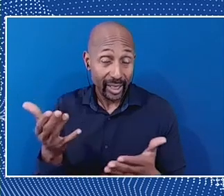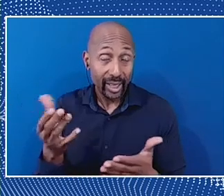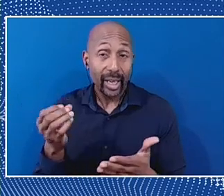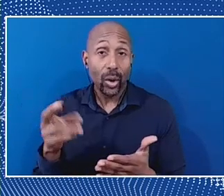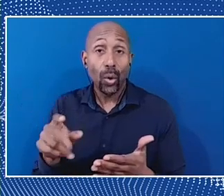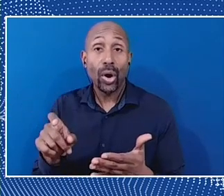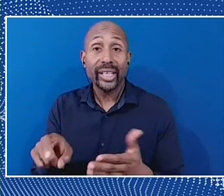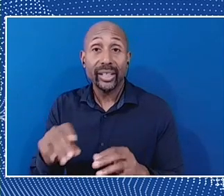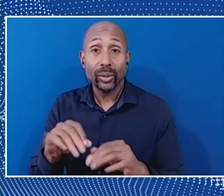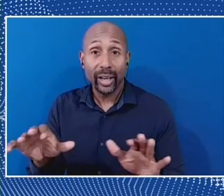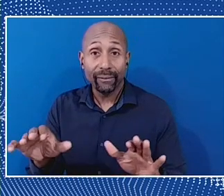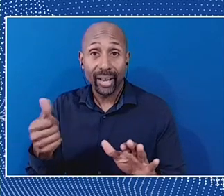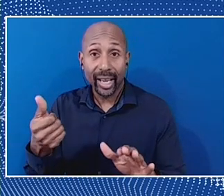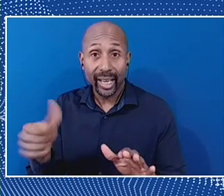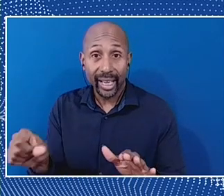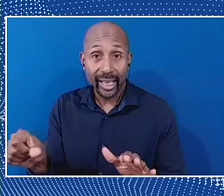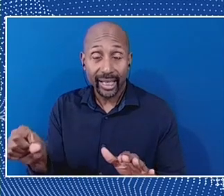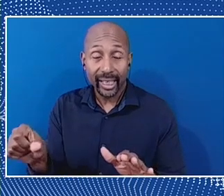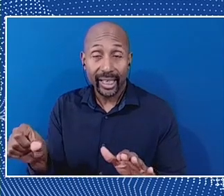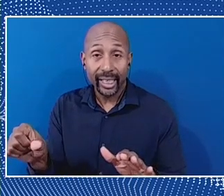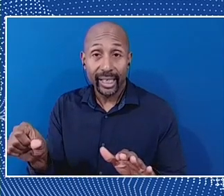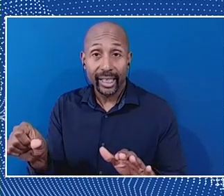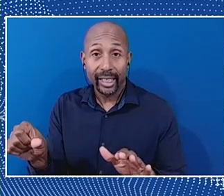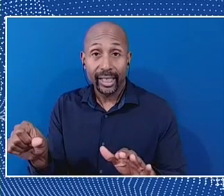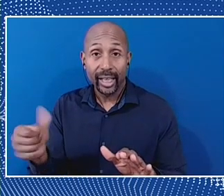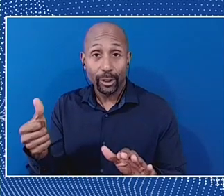questions around paragraph A from this